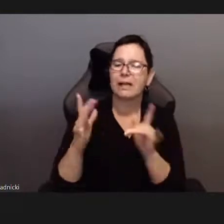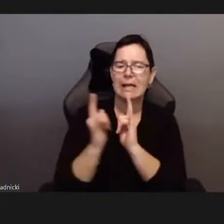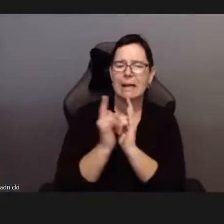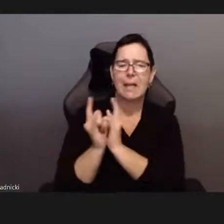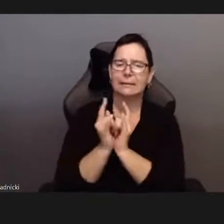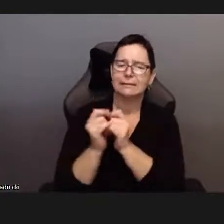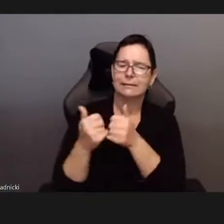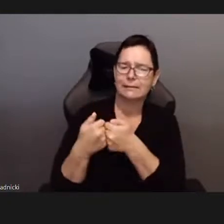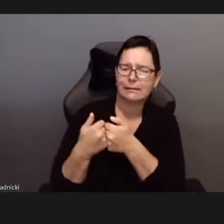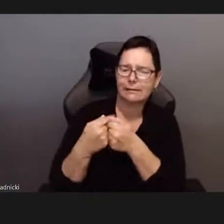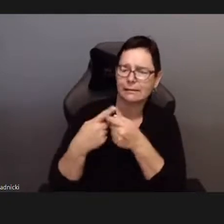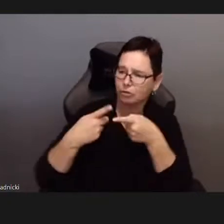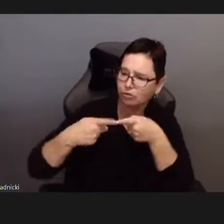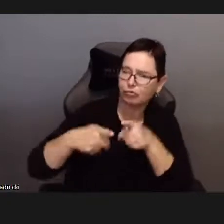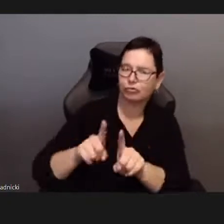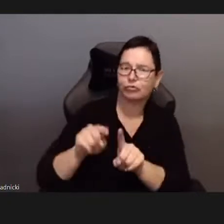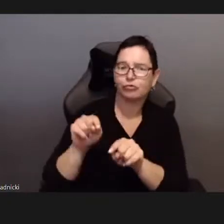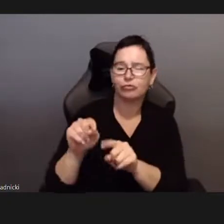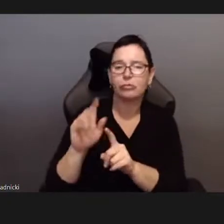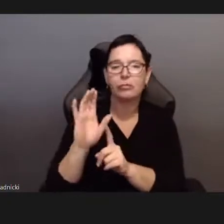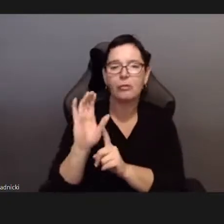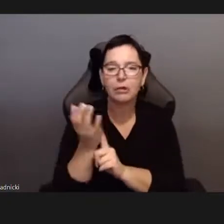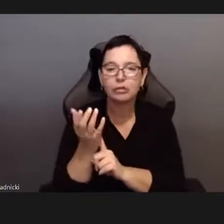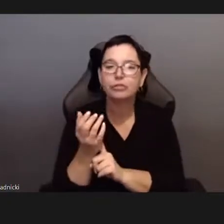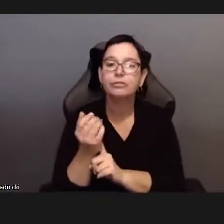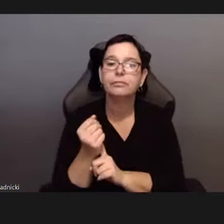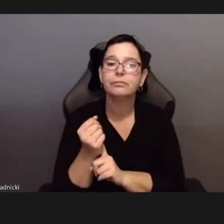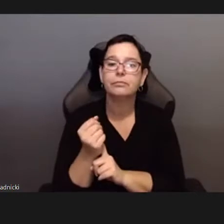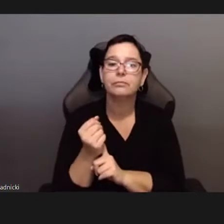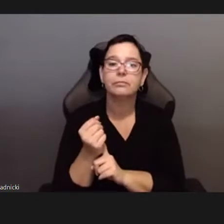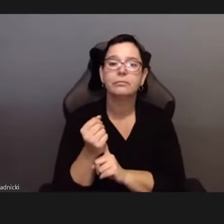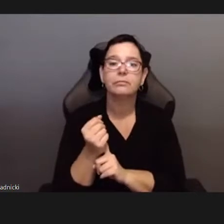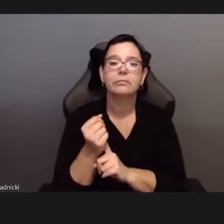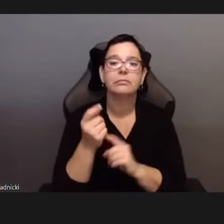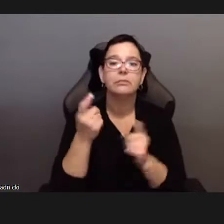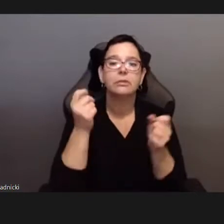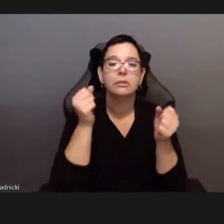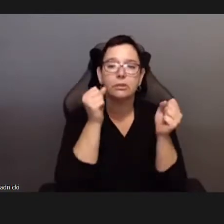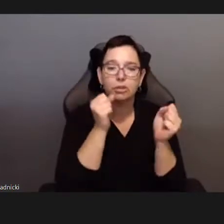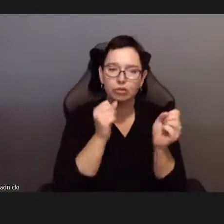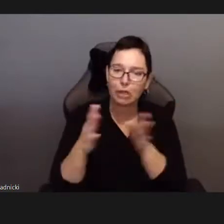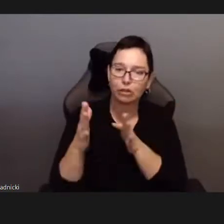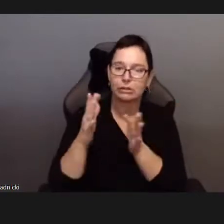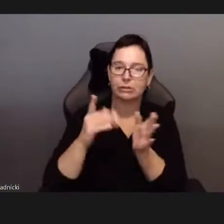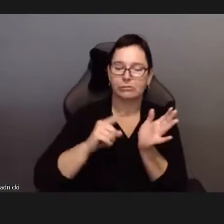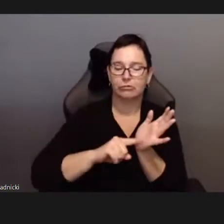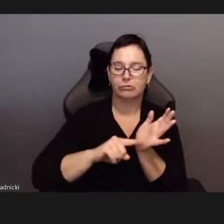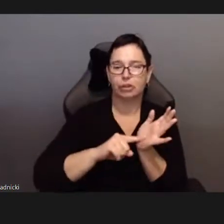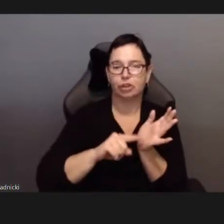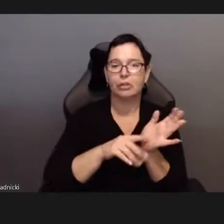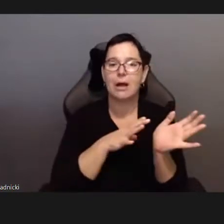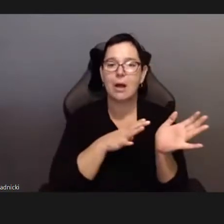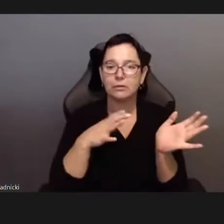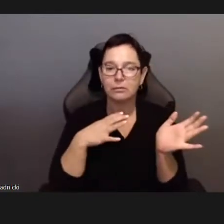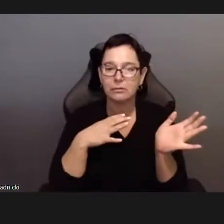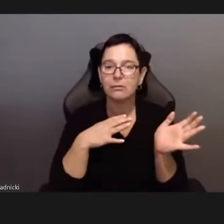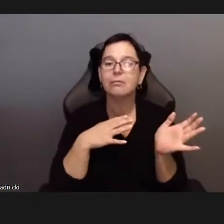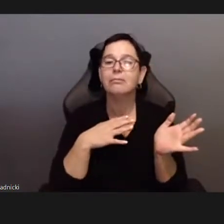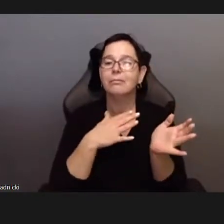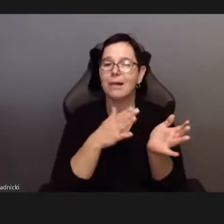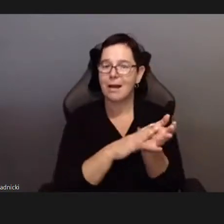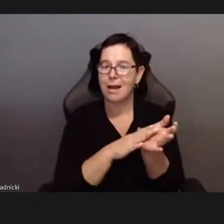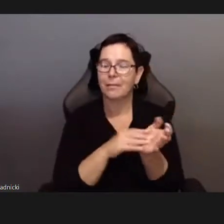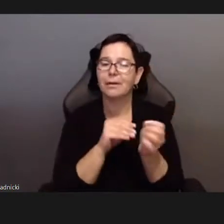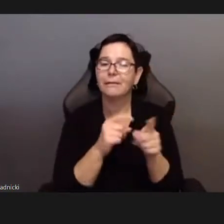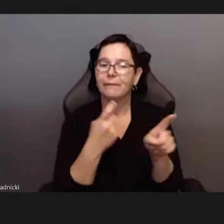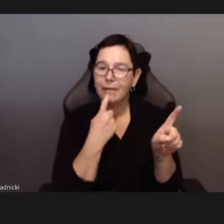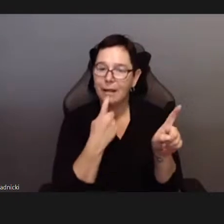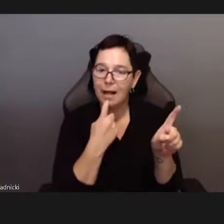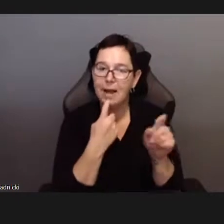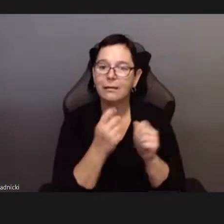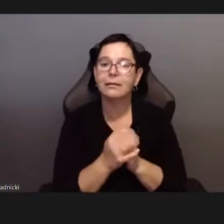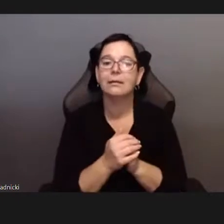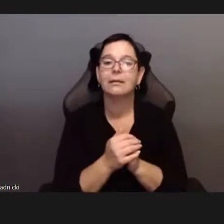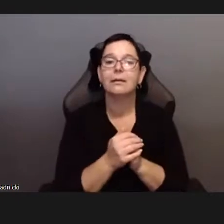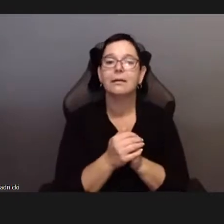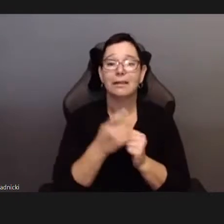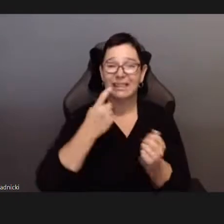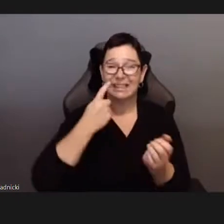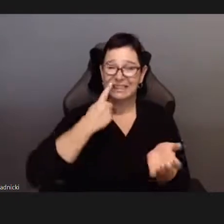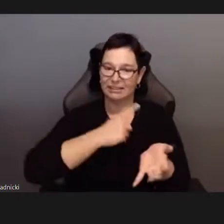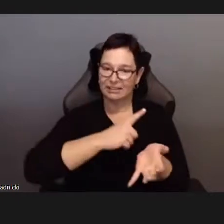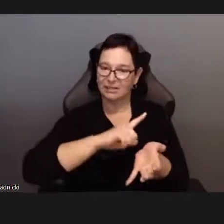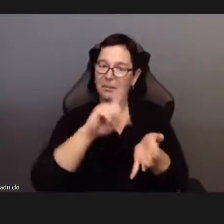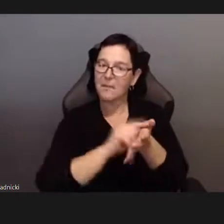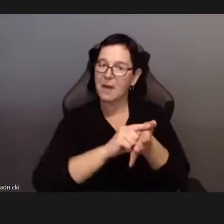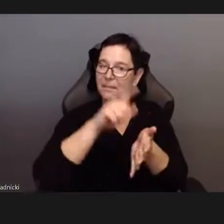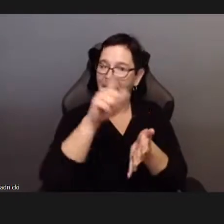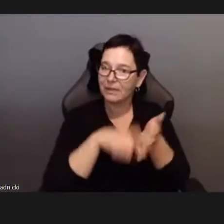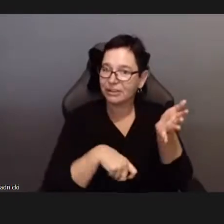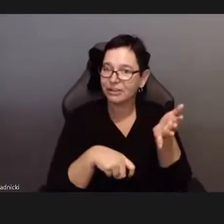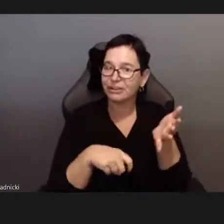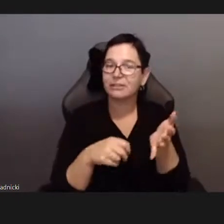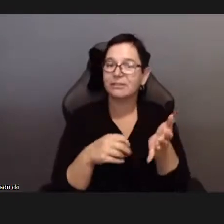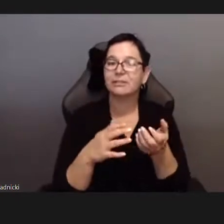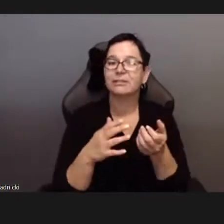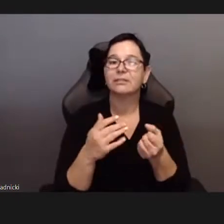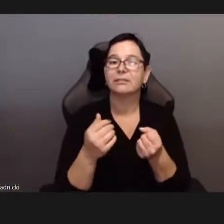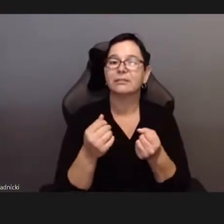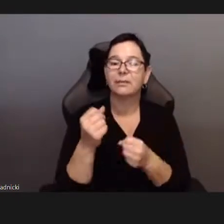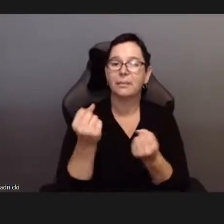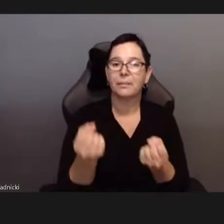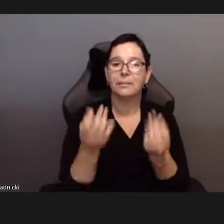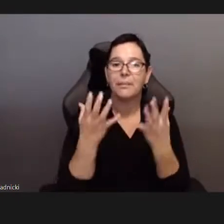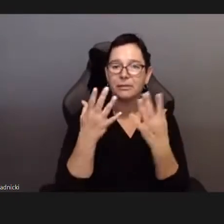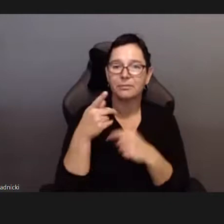She has an interest in sexuality and media and affect.